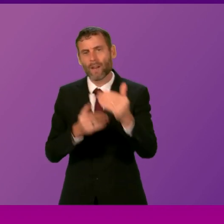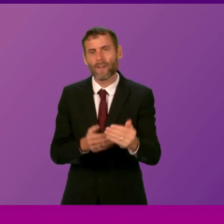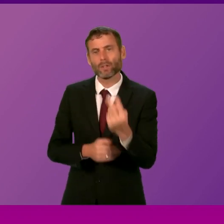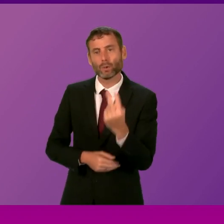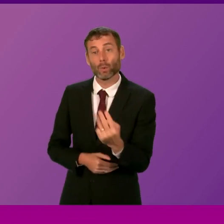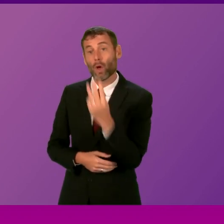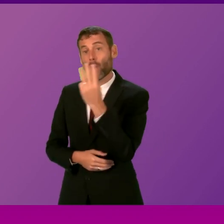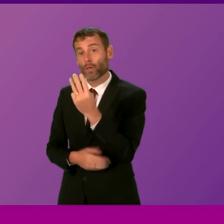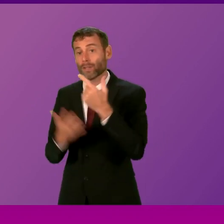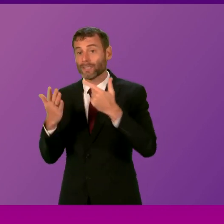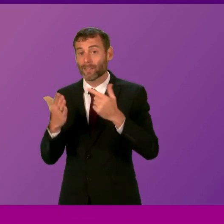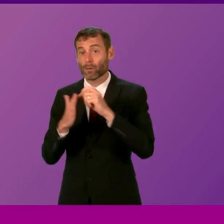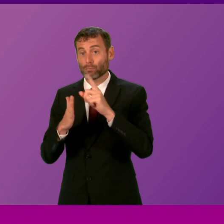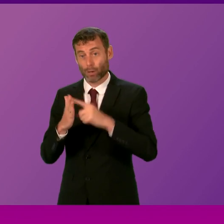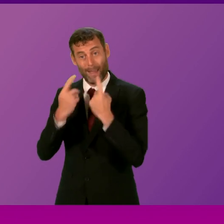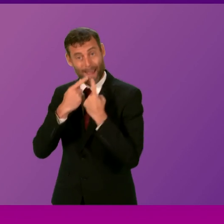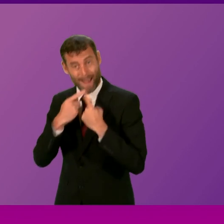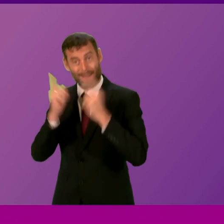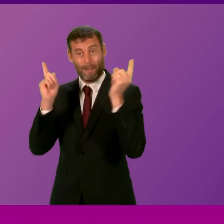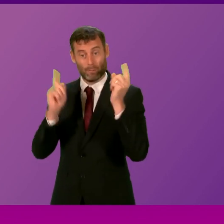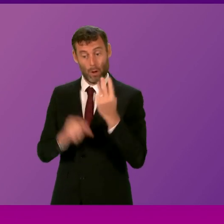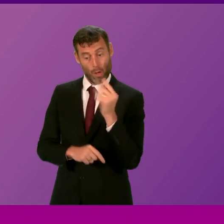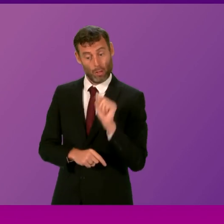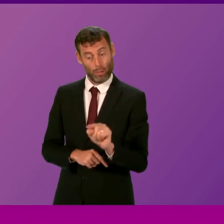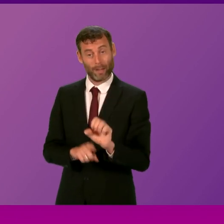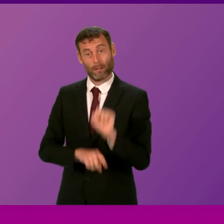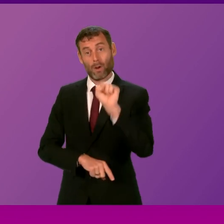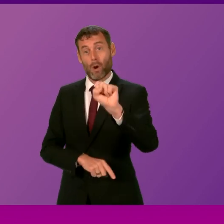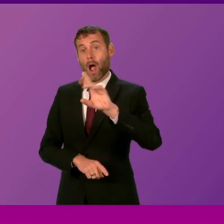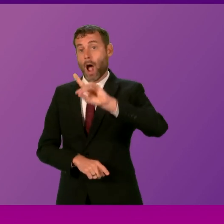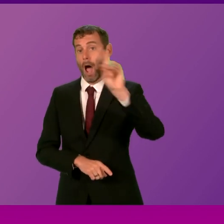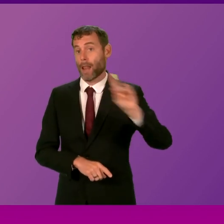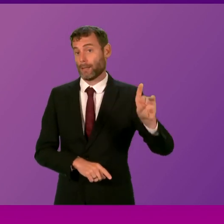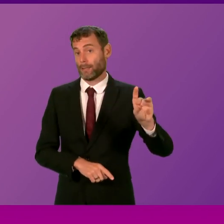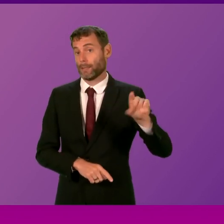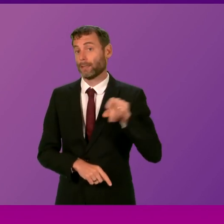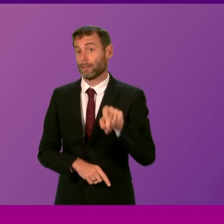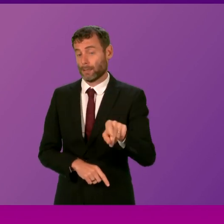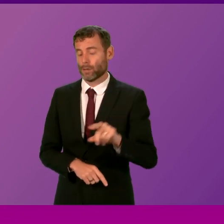were announced, including three in the Highlands, through those first two phases. The Cabinet